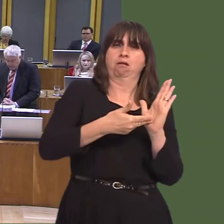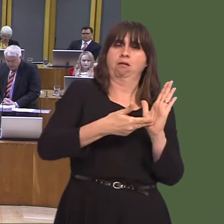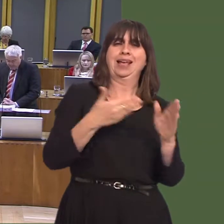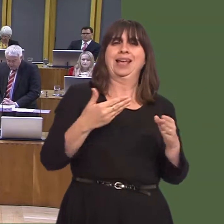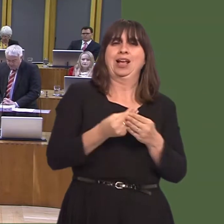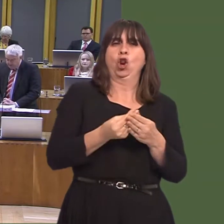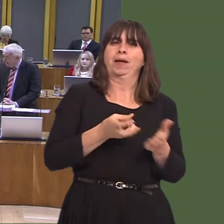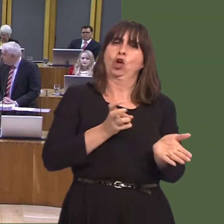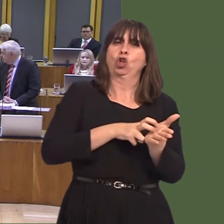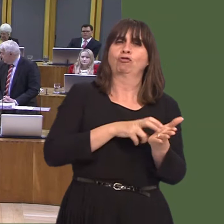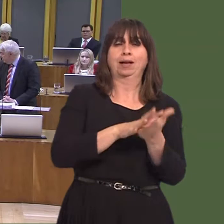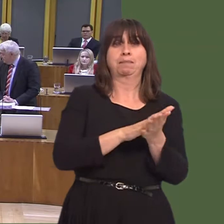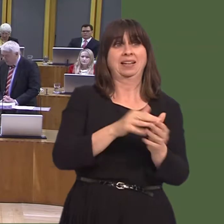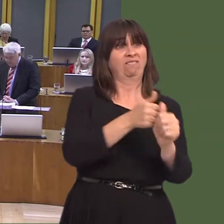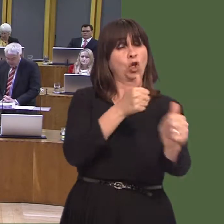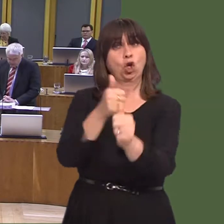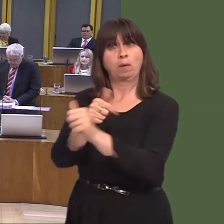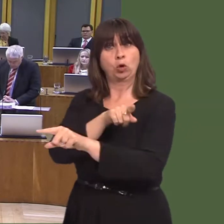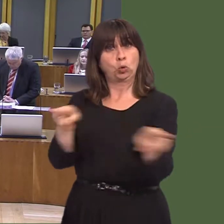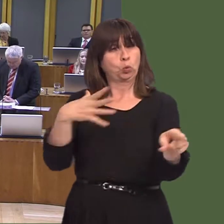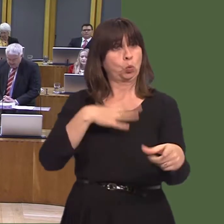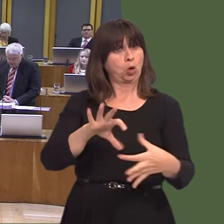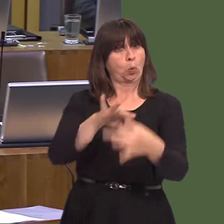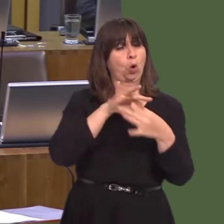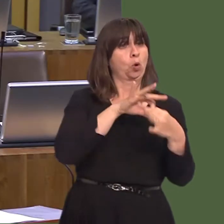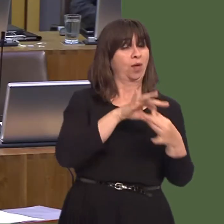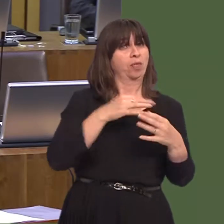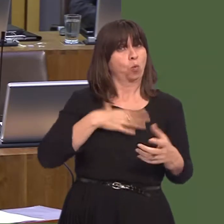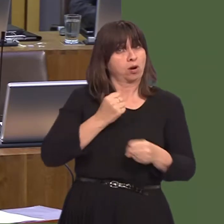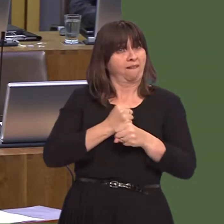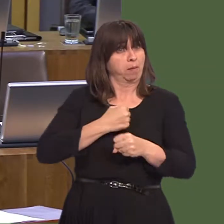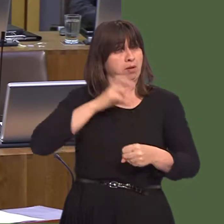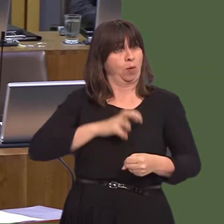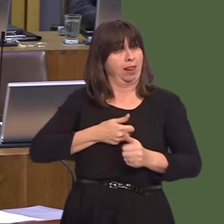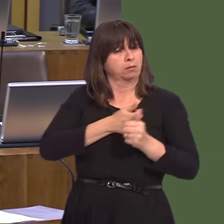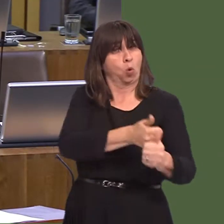require firms seeking Welsh Government business support to commit to investing in their workforce